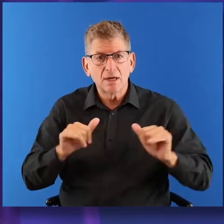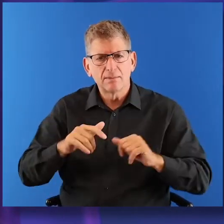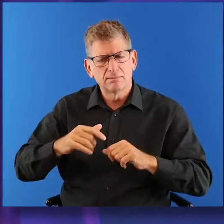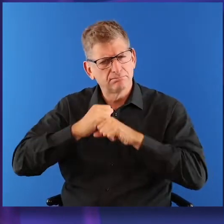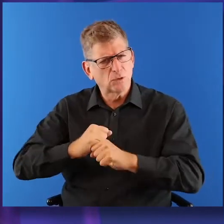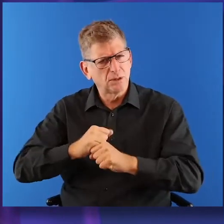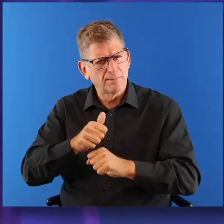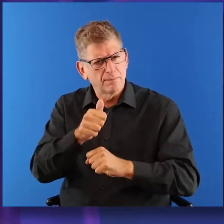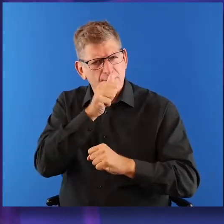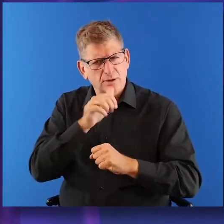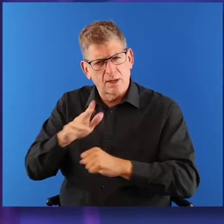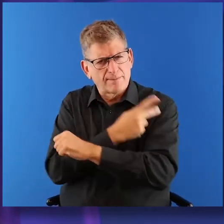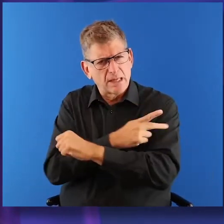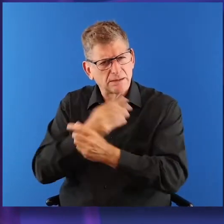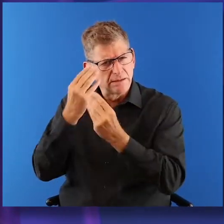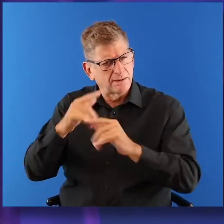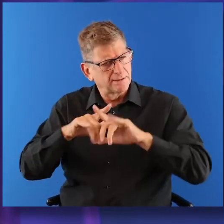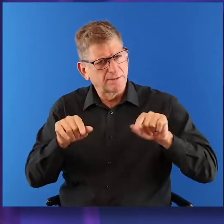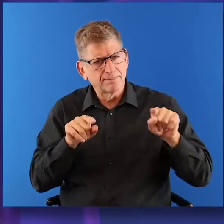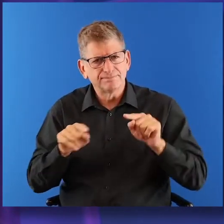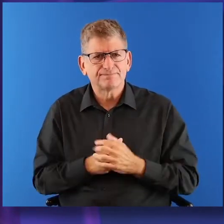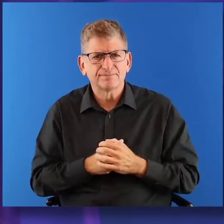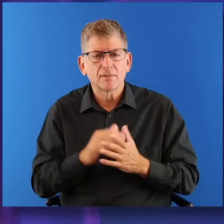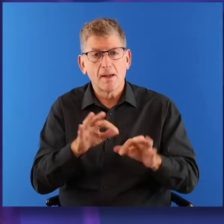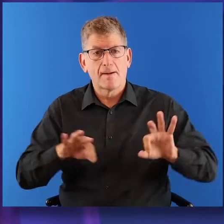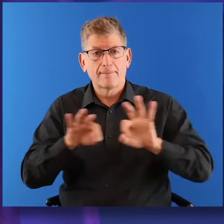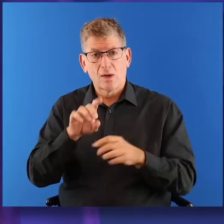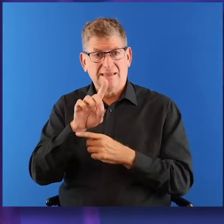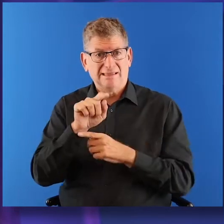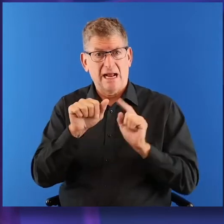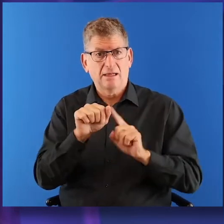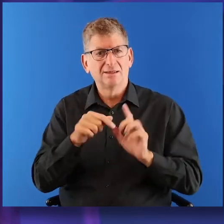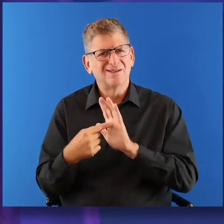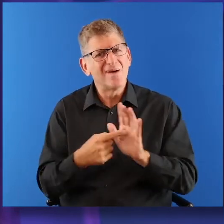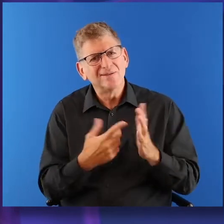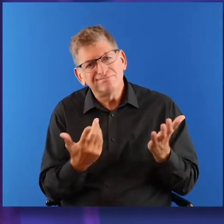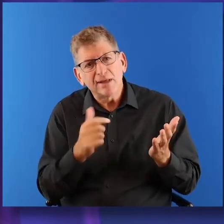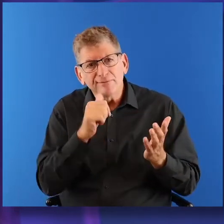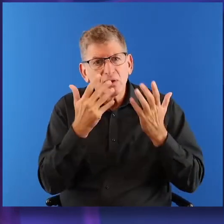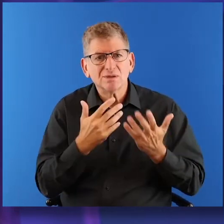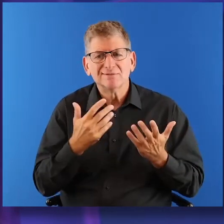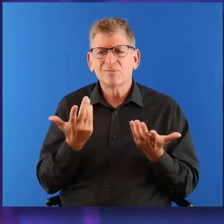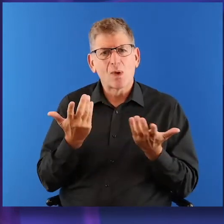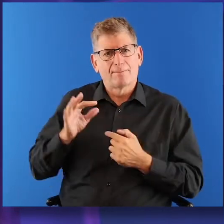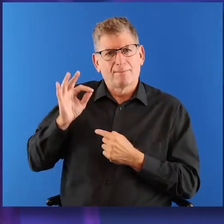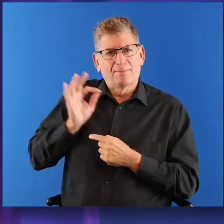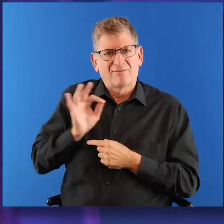that the benefits of these scientific and technological advances are unevenly distributed throughout society.